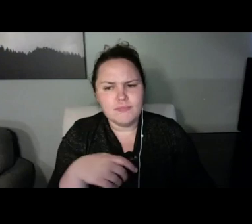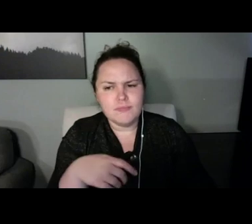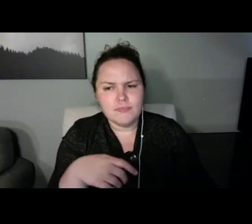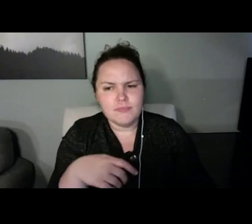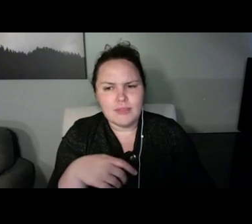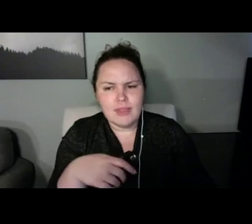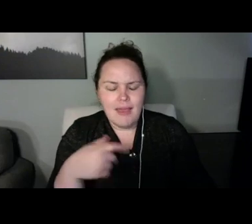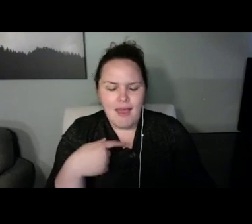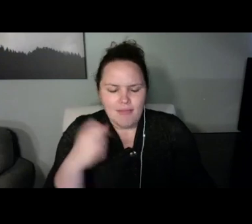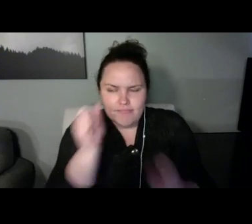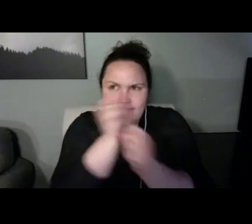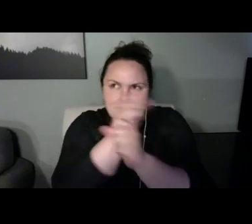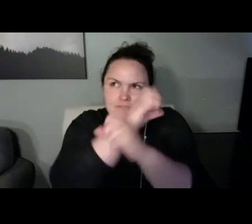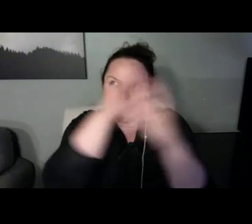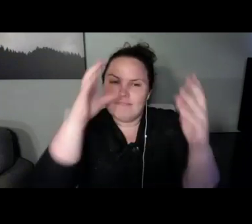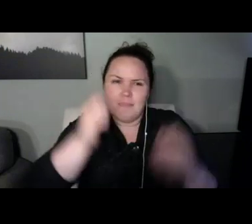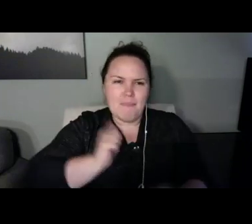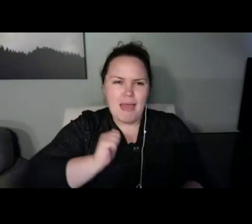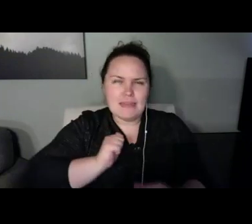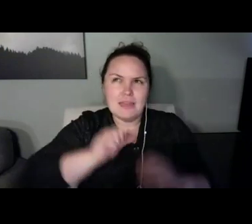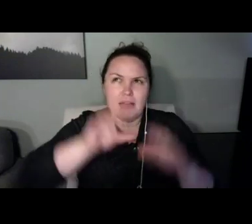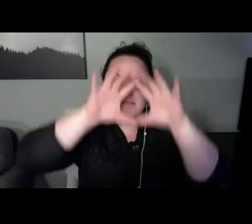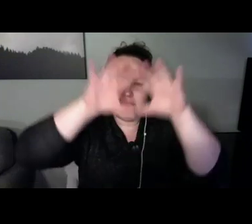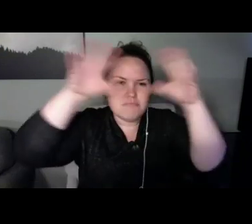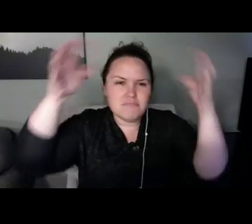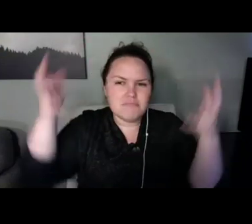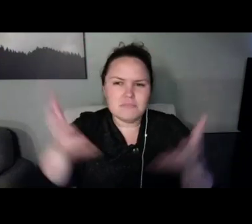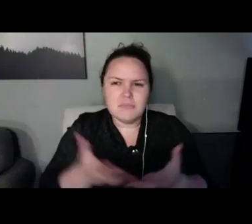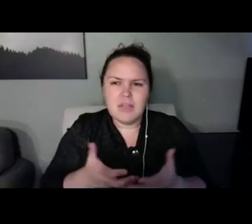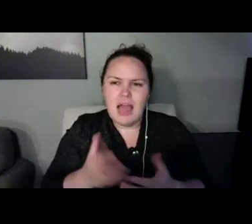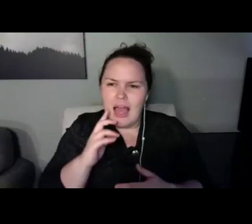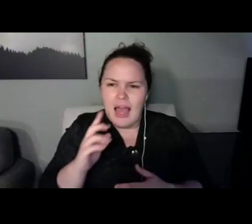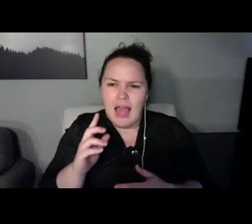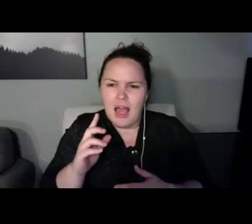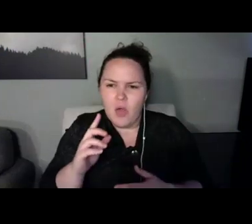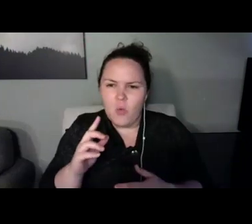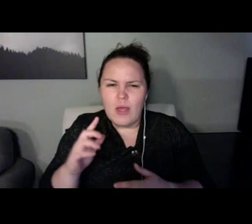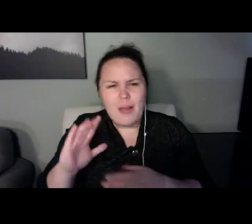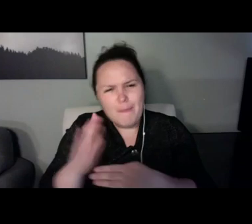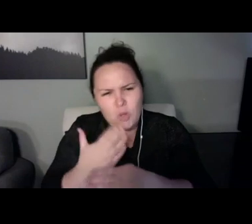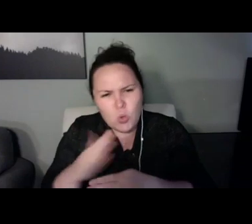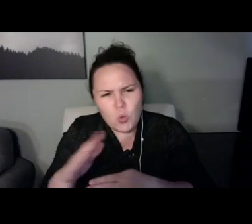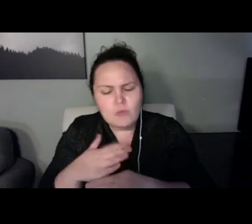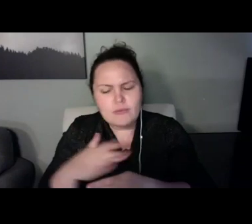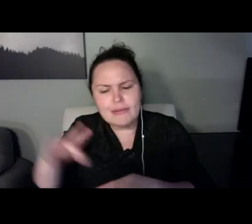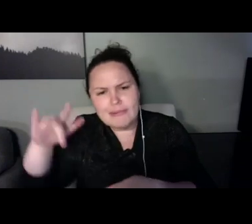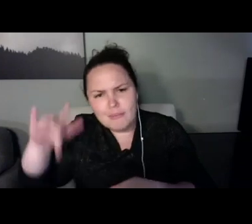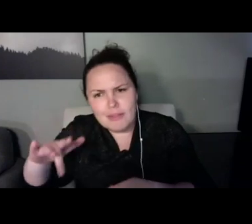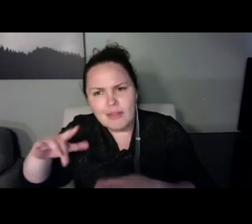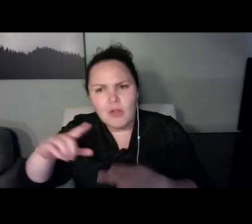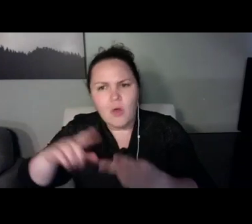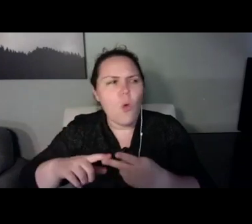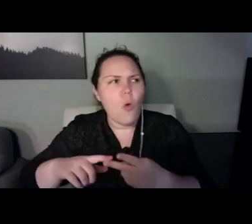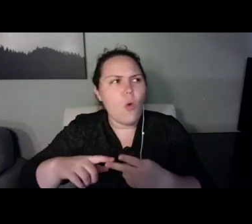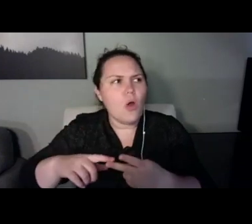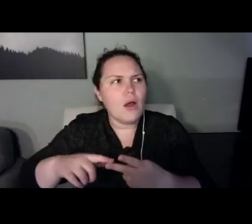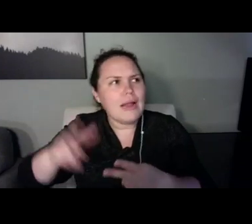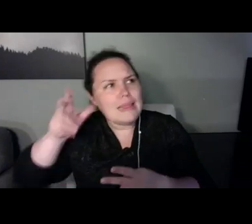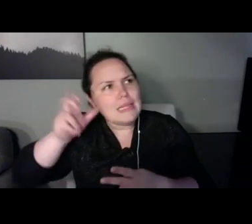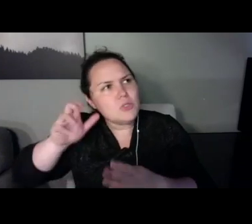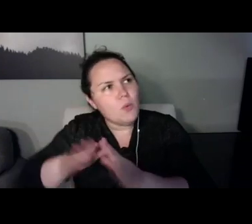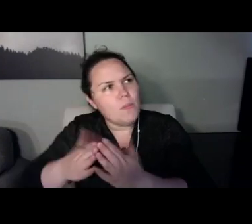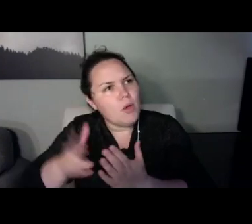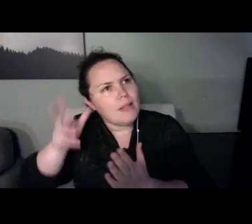I just put on something either some music or an audiobook and I just grab my paper and